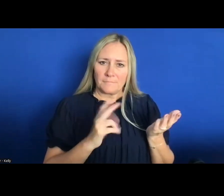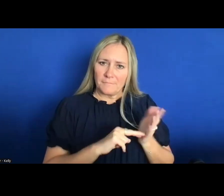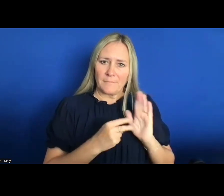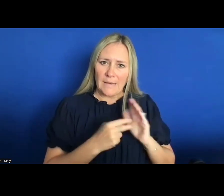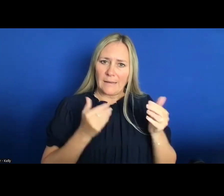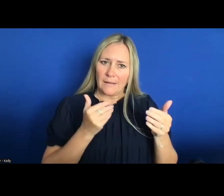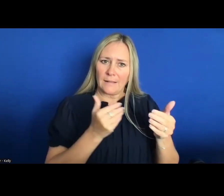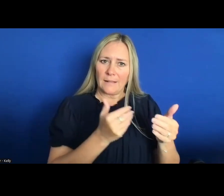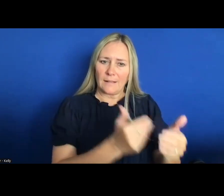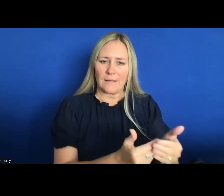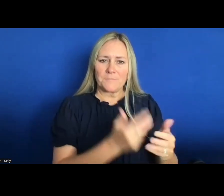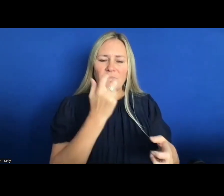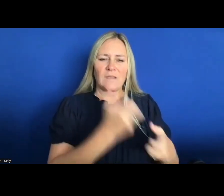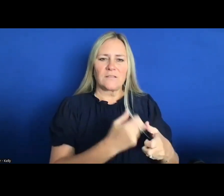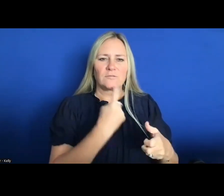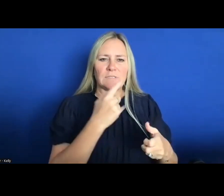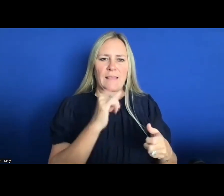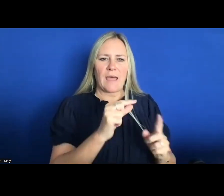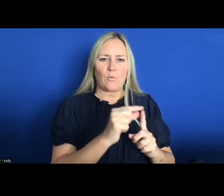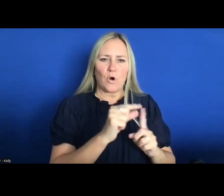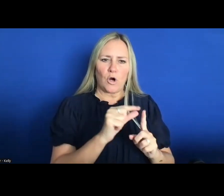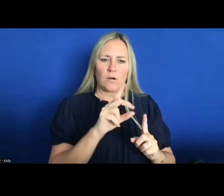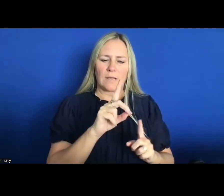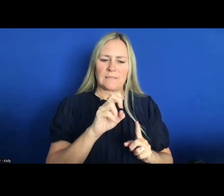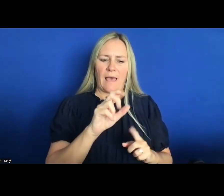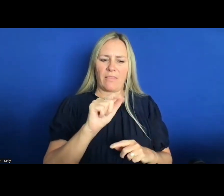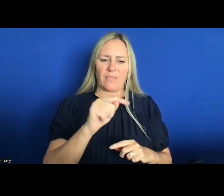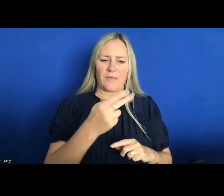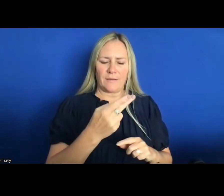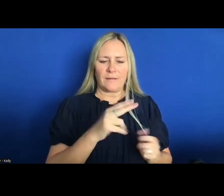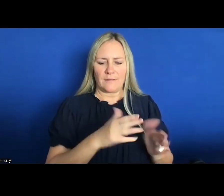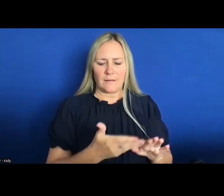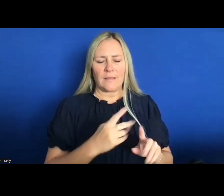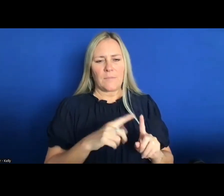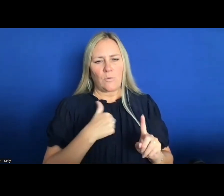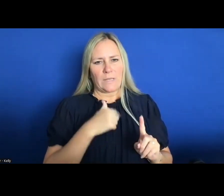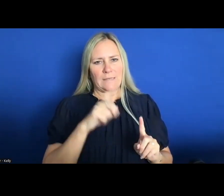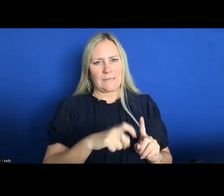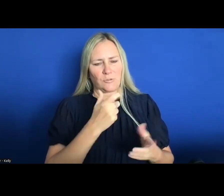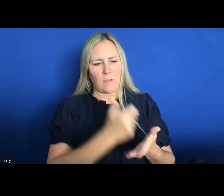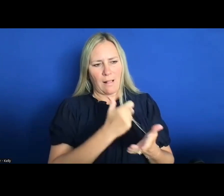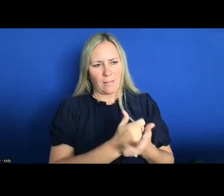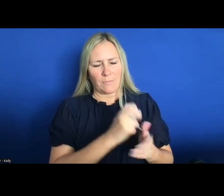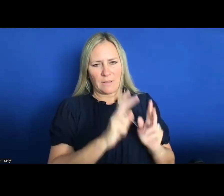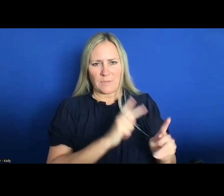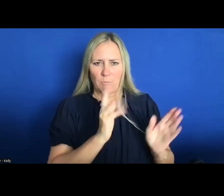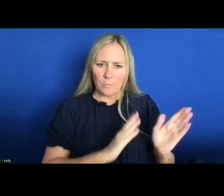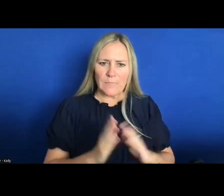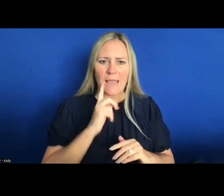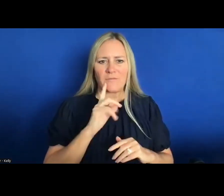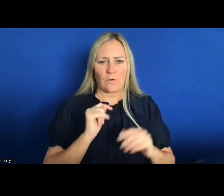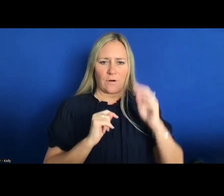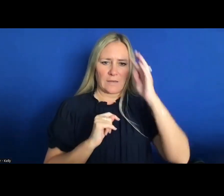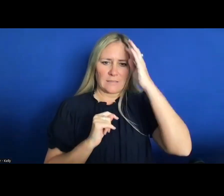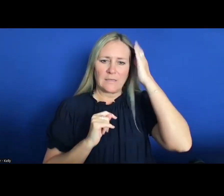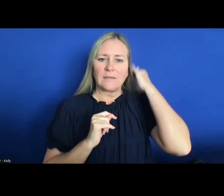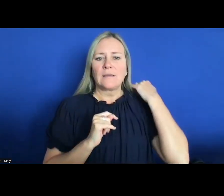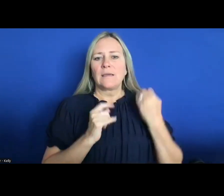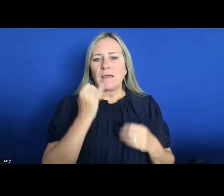word um but we need to help people plan for death uh whether we say plan for the end of life or